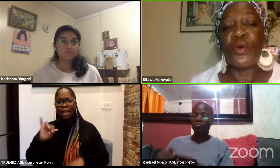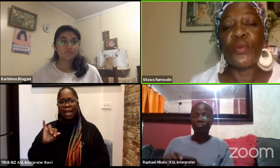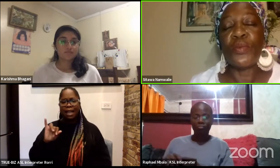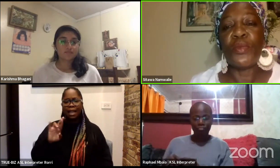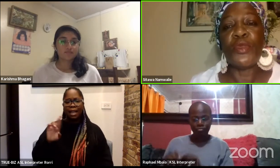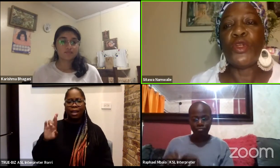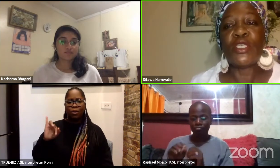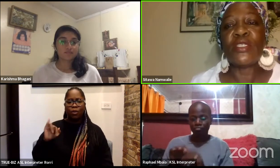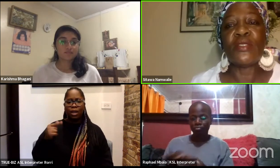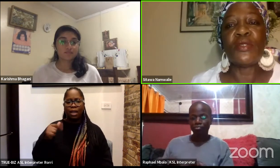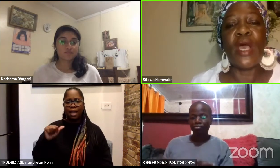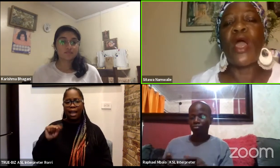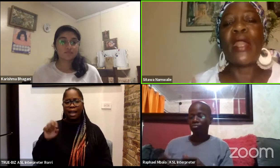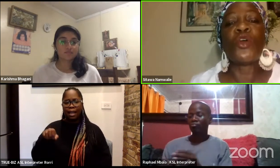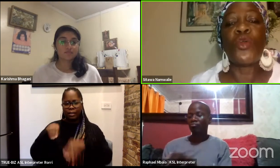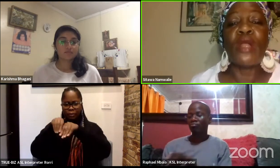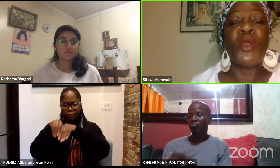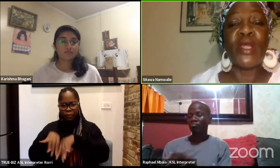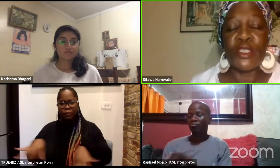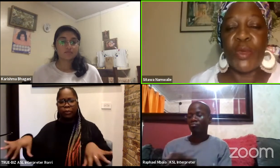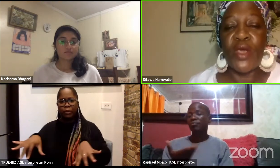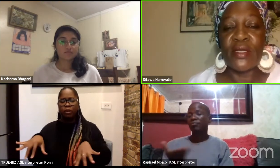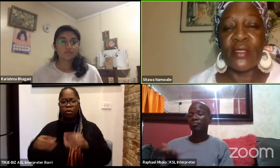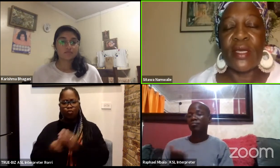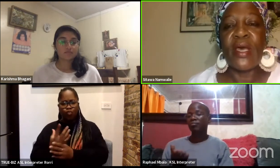so just an incredible experience.